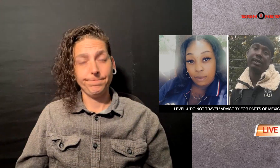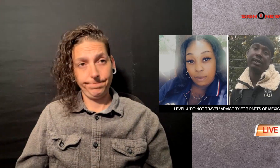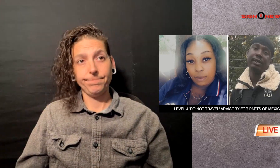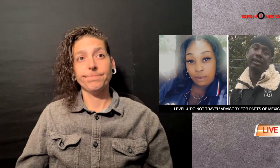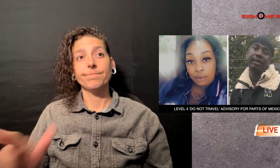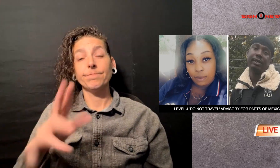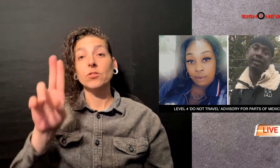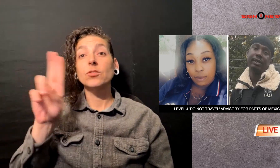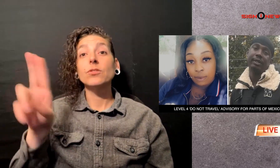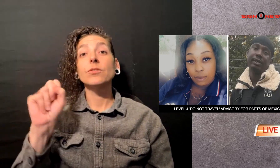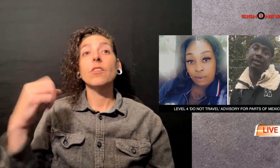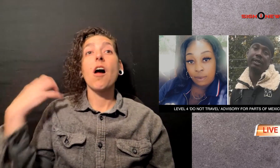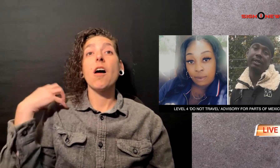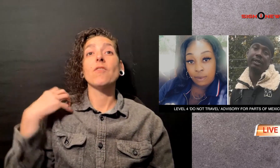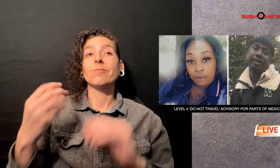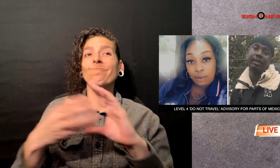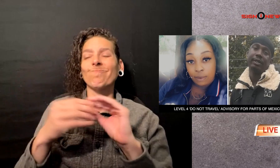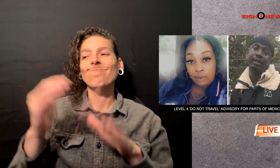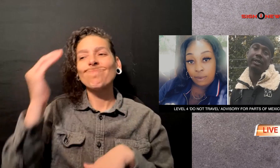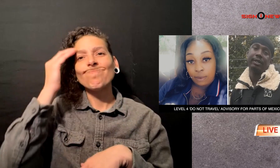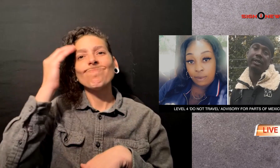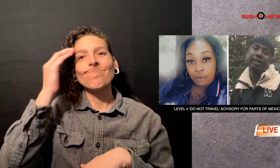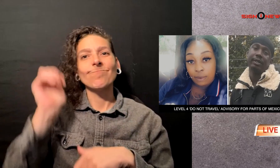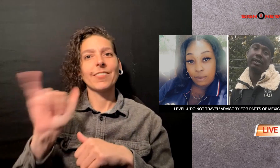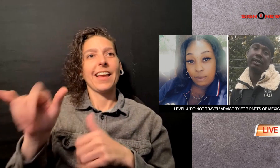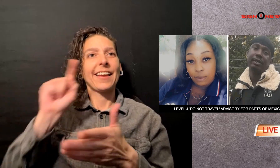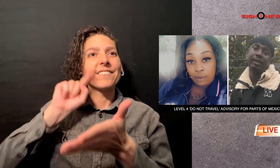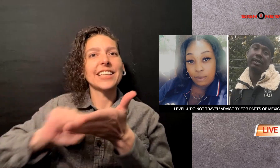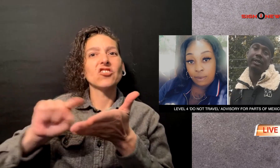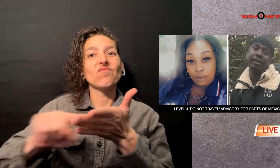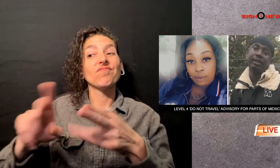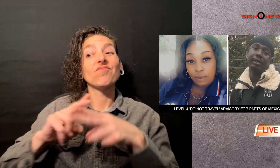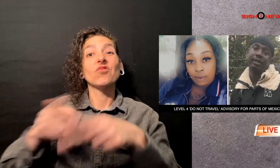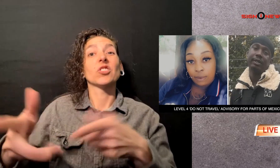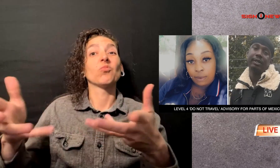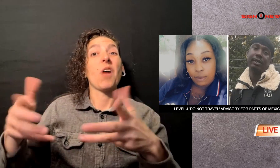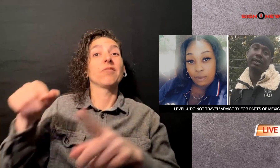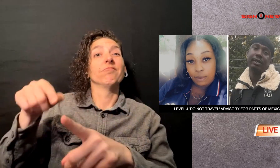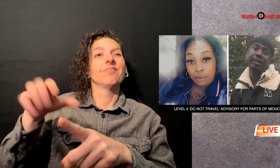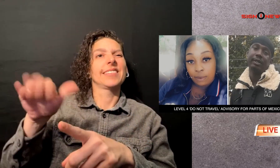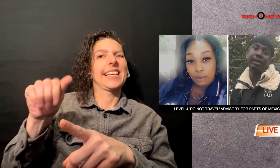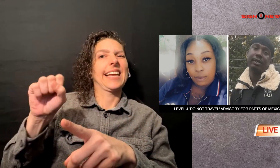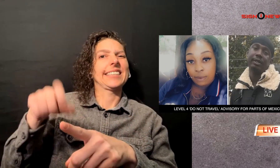US officials familiar with the investigation called this a case of mistaken identity